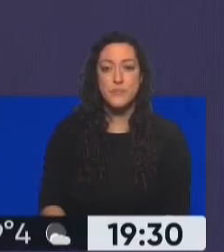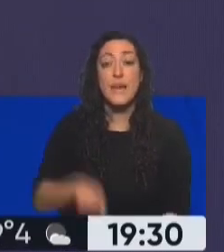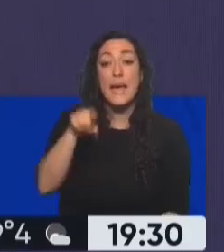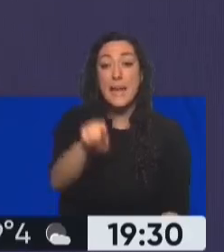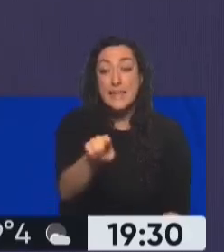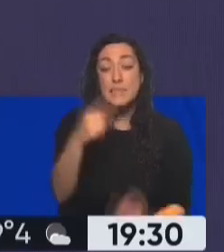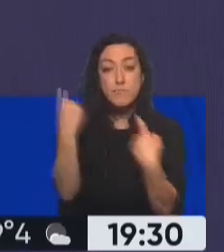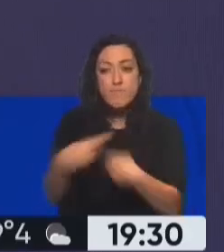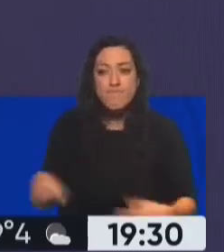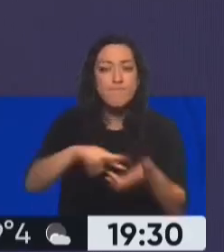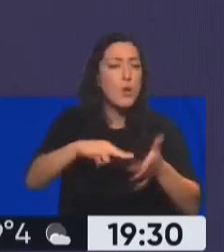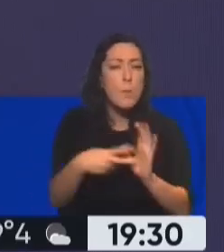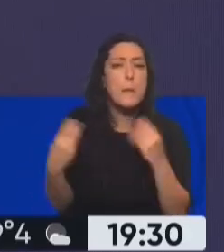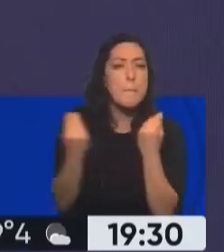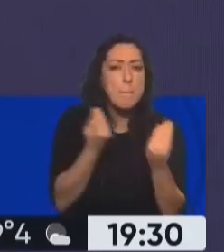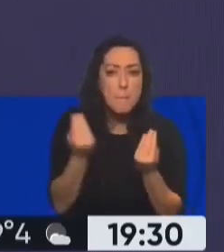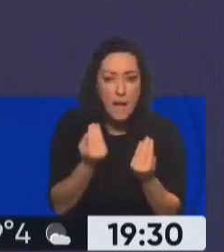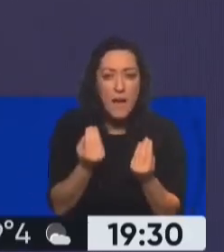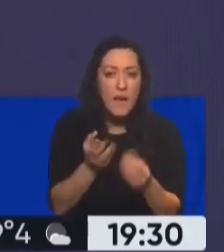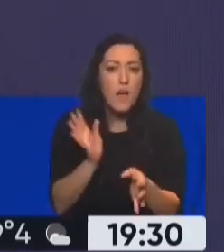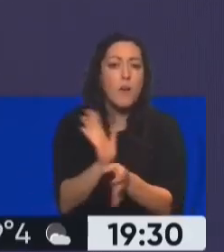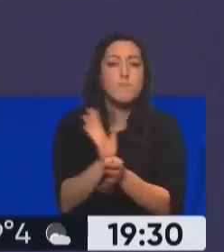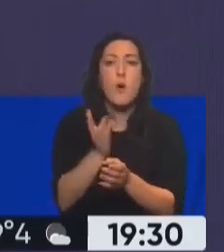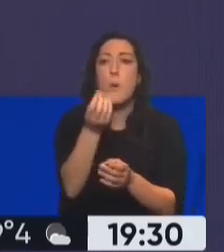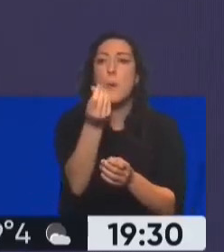It does not serve as a store of value.